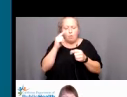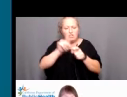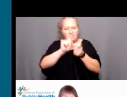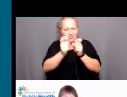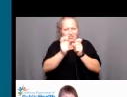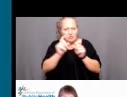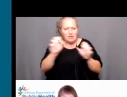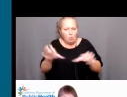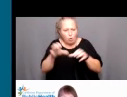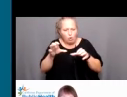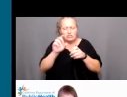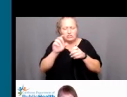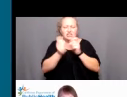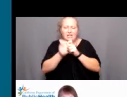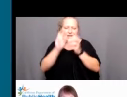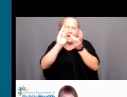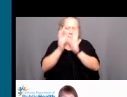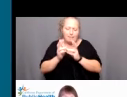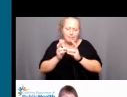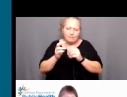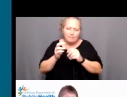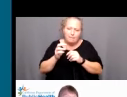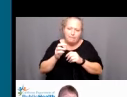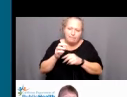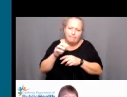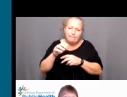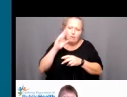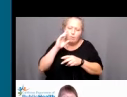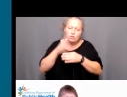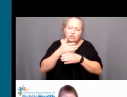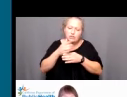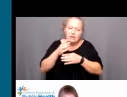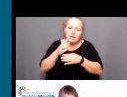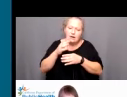Edward Orozco Flores will share the exemplary community Engaged Research.